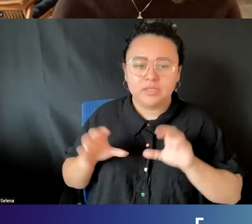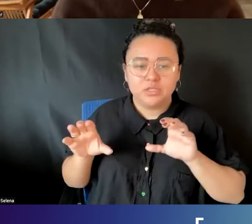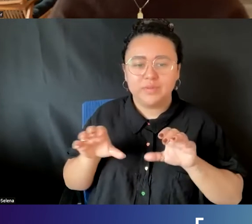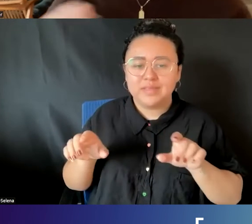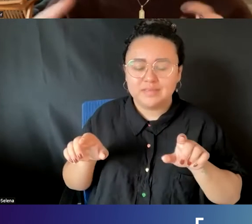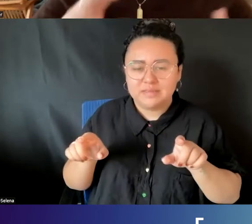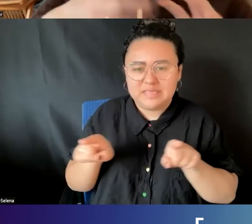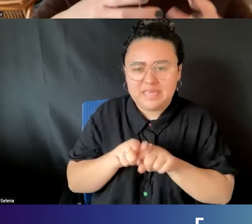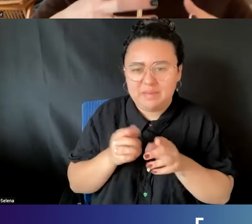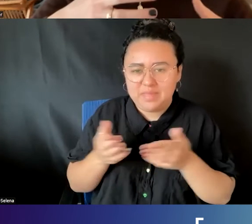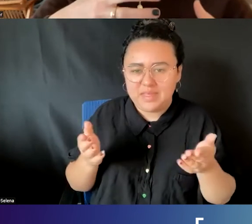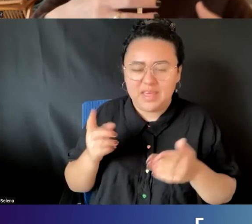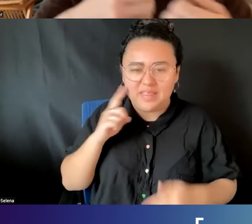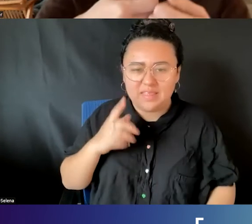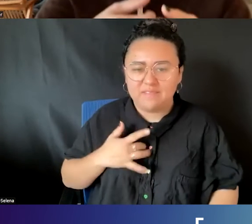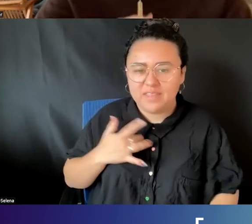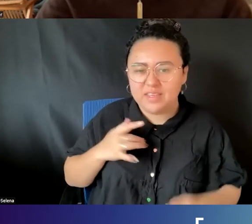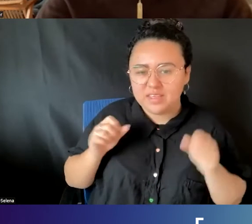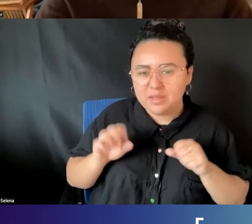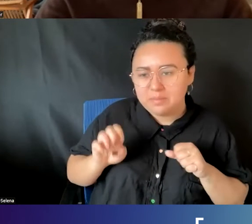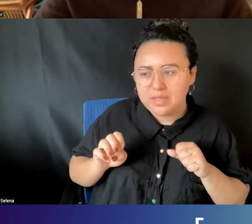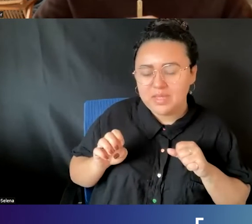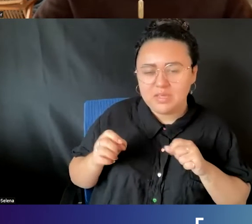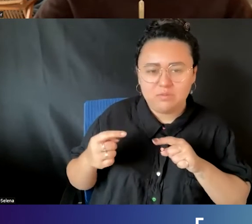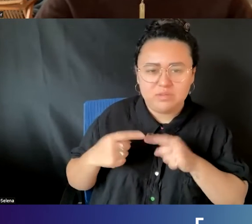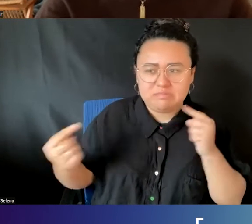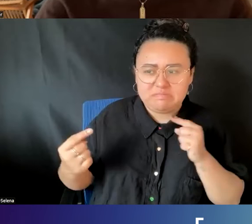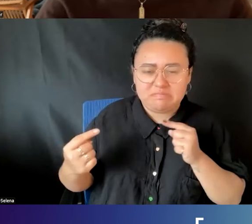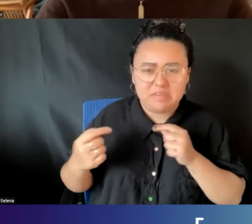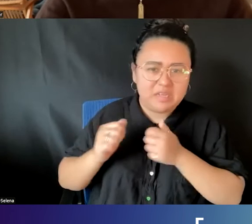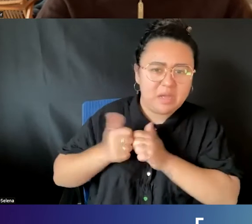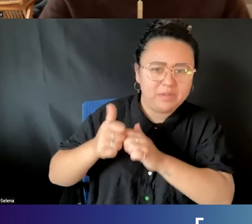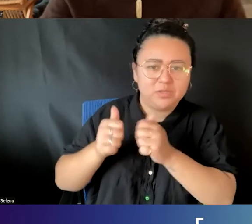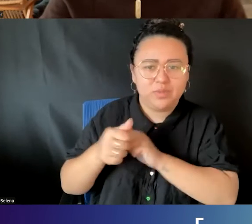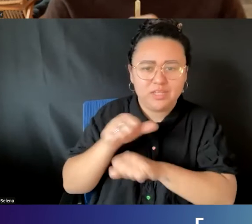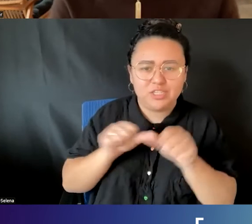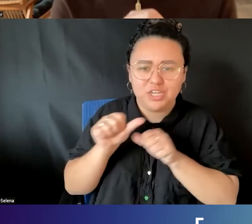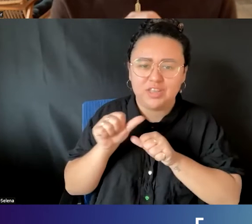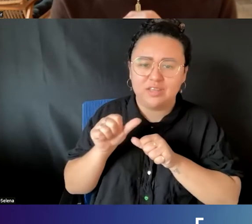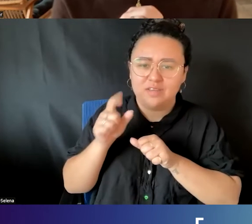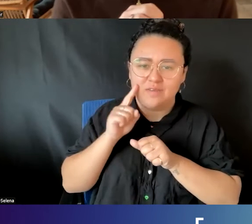Because I think sometimes the feeling can be that we're pitted against each other or in competition with each other for a scarcity of resources.